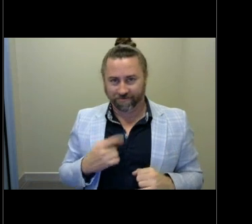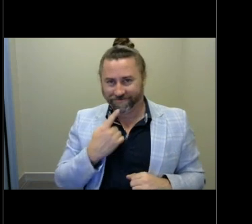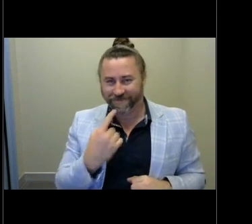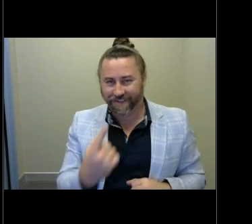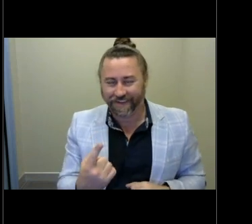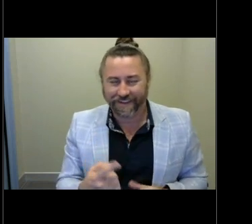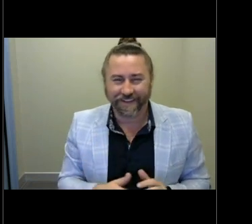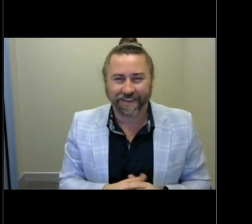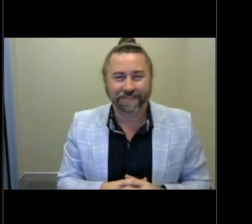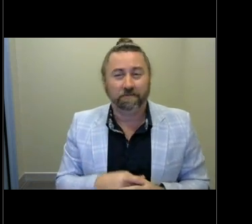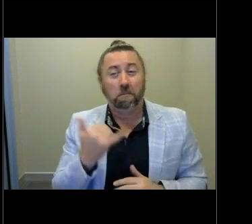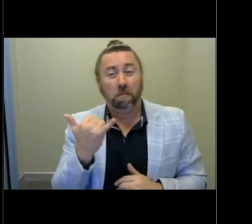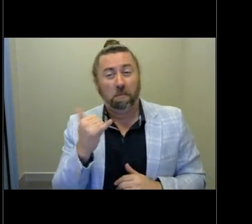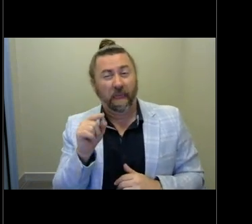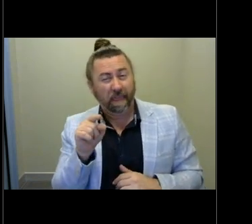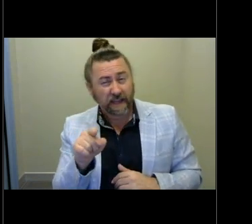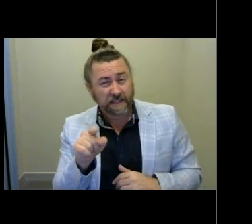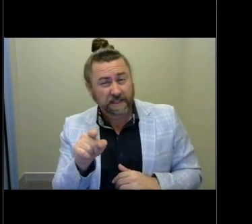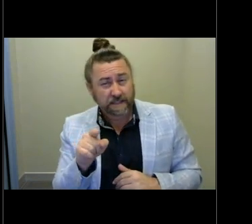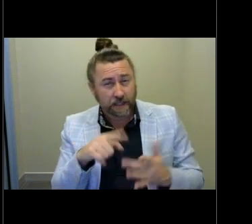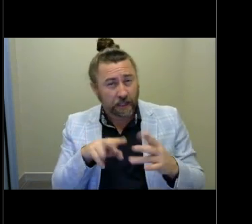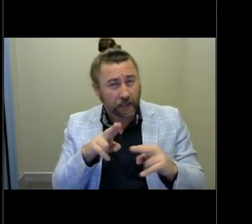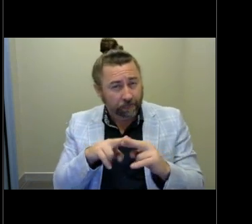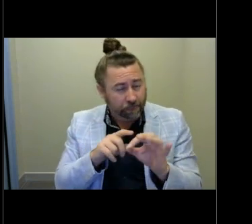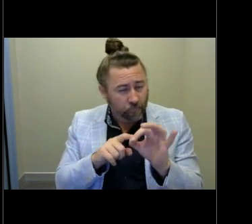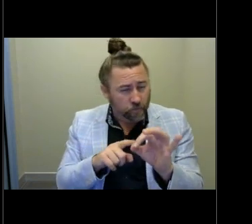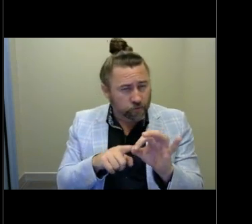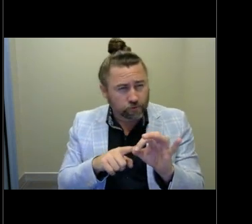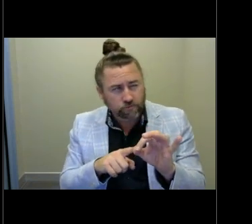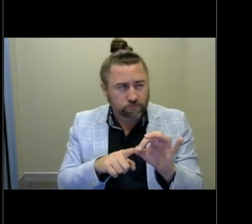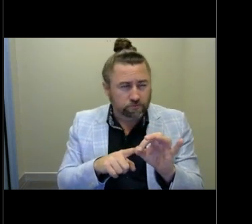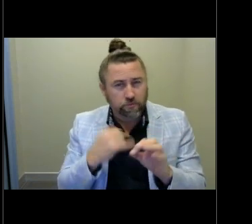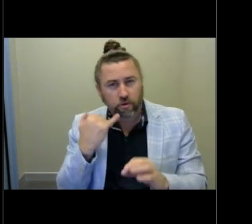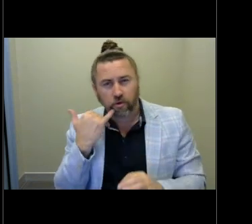That might be something that if you've got a question, calling our call centre and seeing